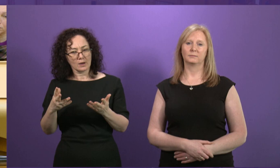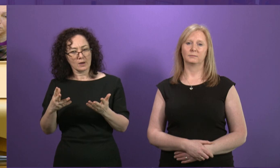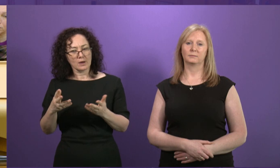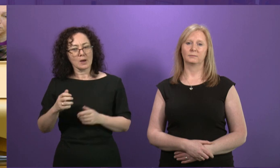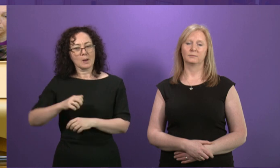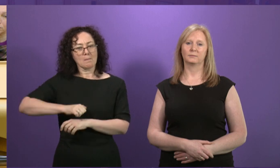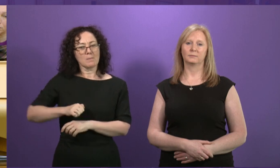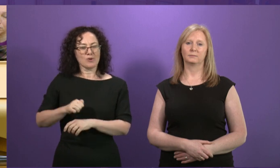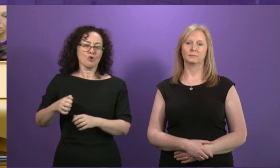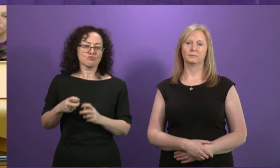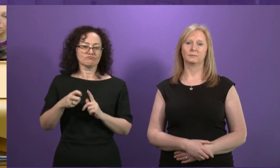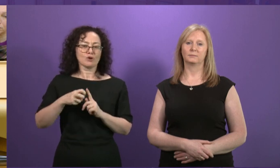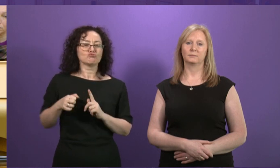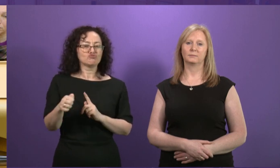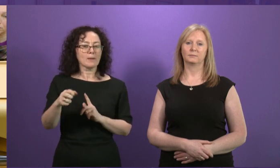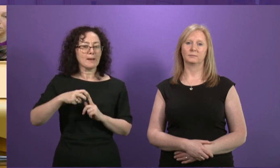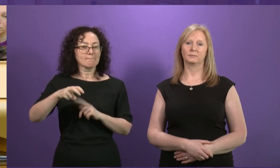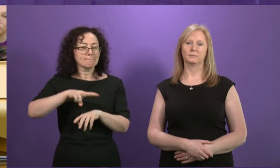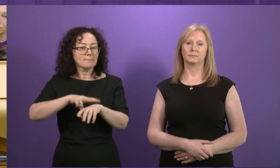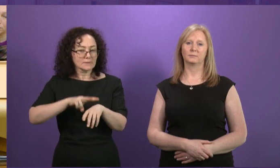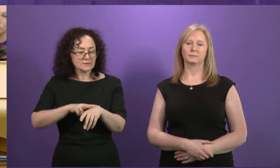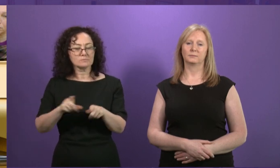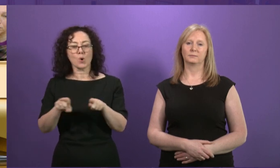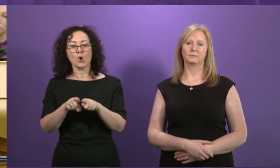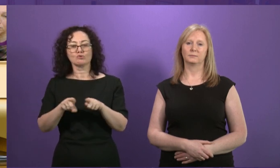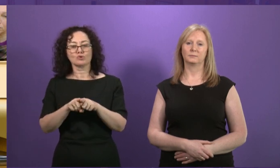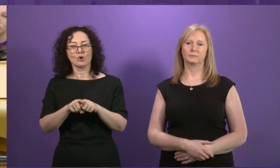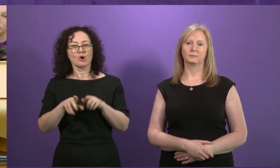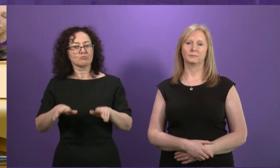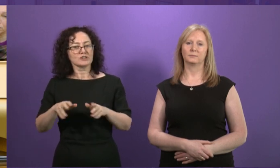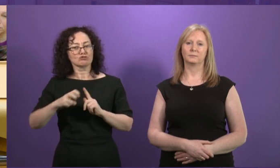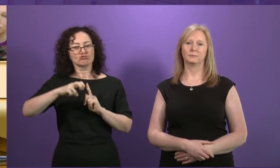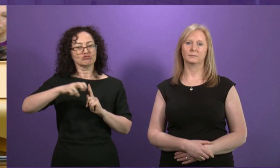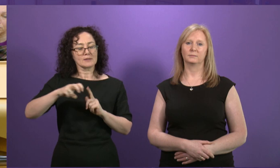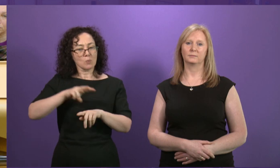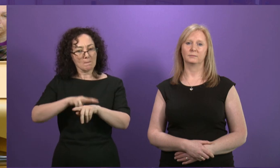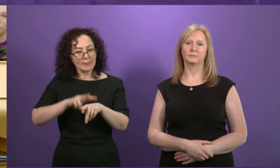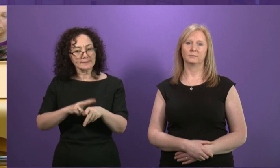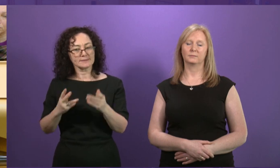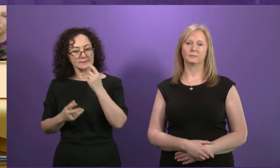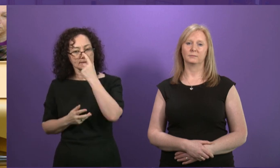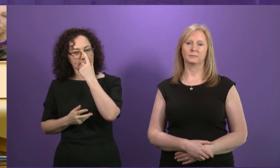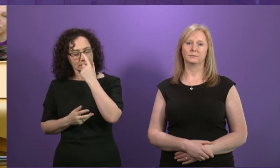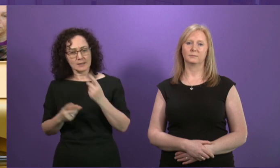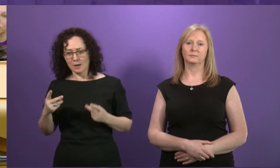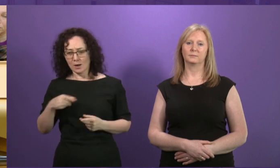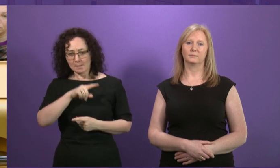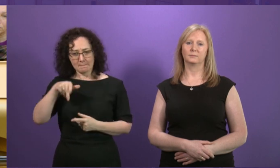Authority and the British Transport Police Authority. Those authorities have been working closely on the proposed terms of reference for the